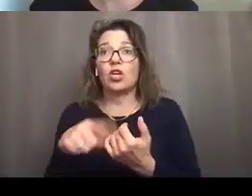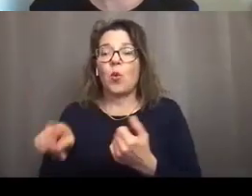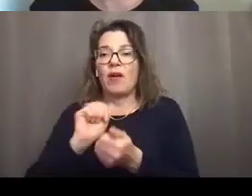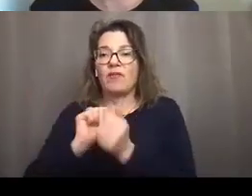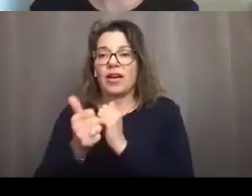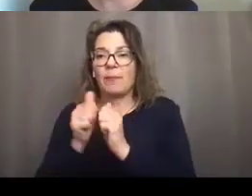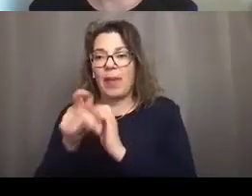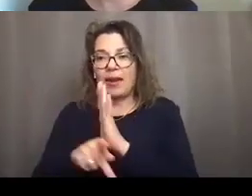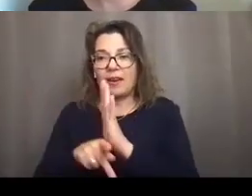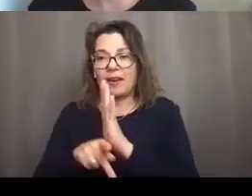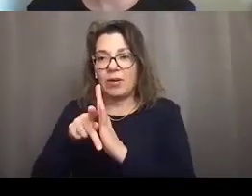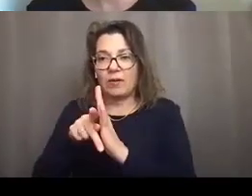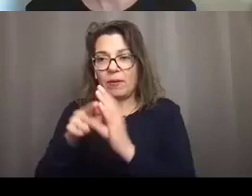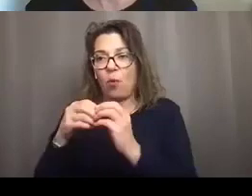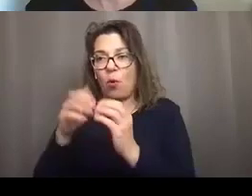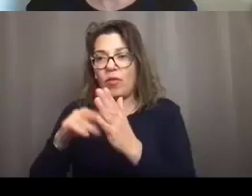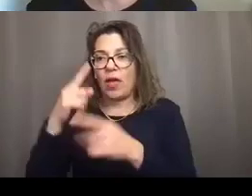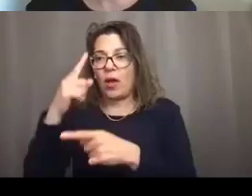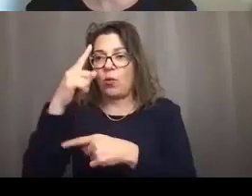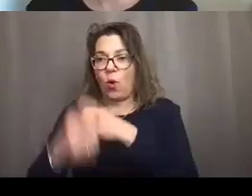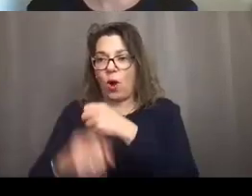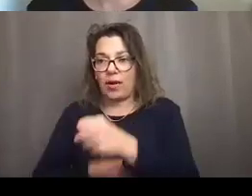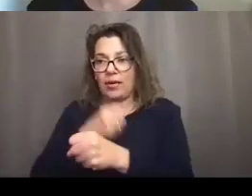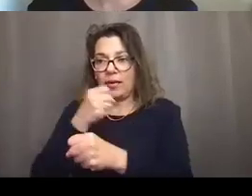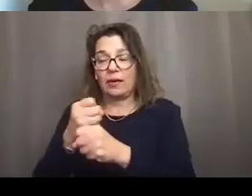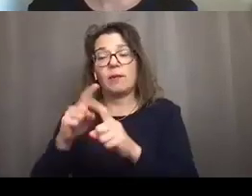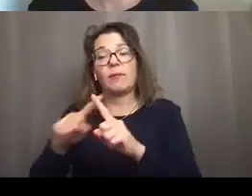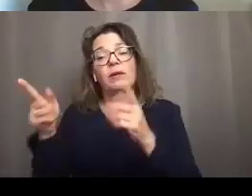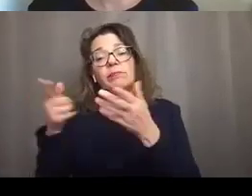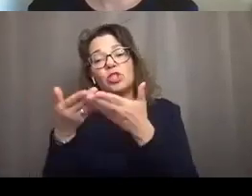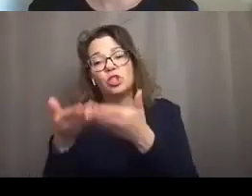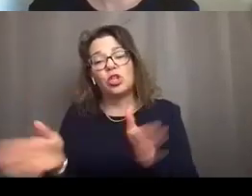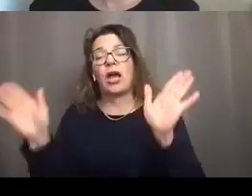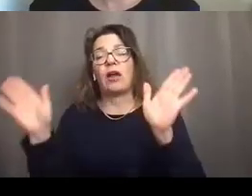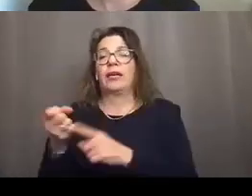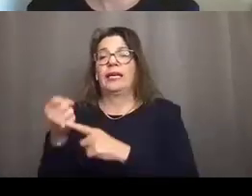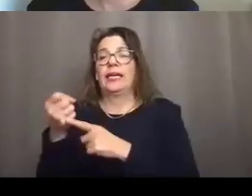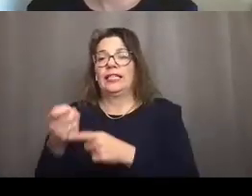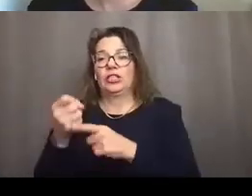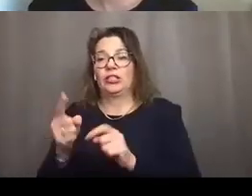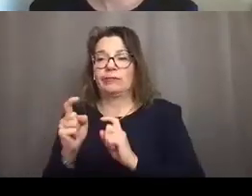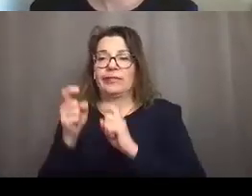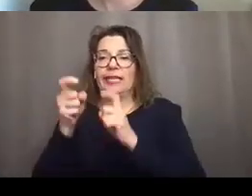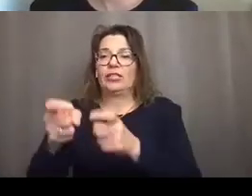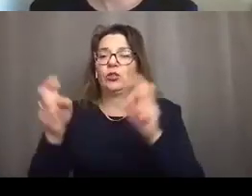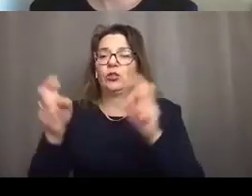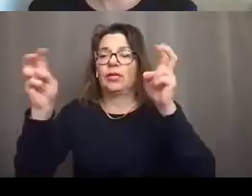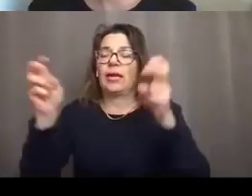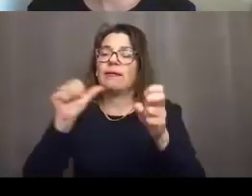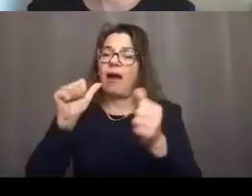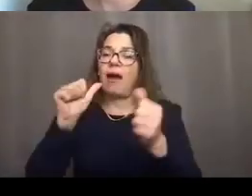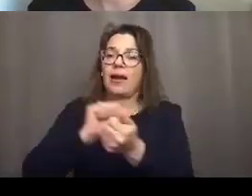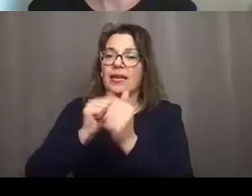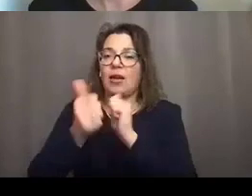that spans more than one year, but then generally each year you'll be issued a non-competing type five award.